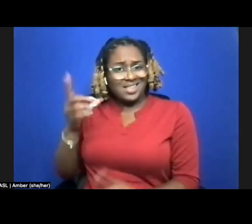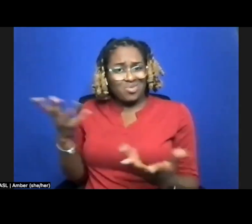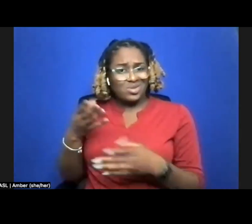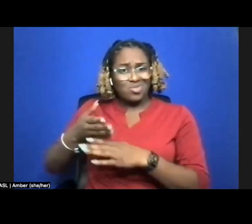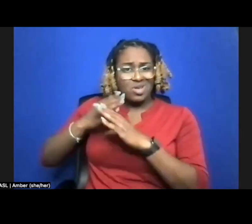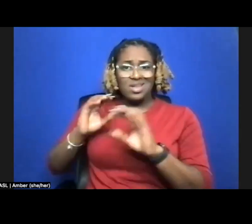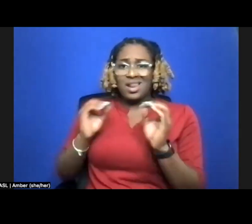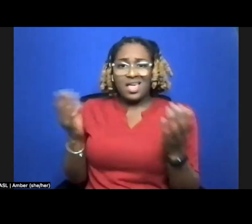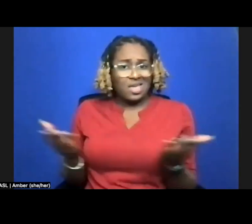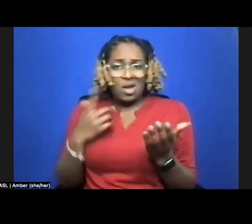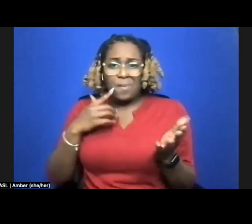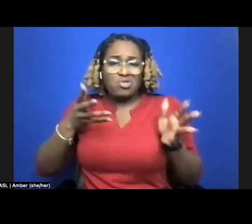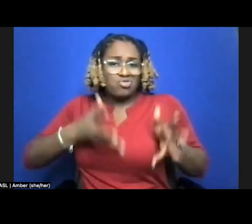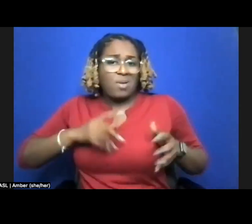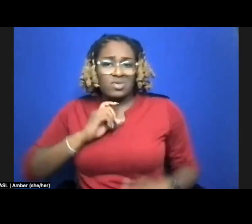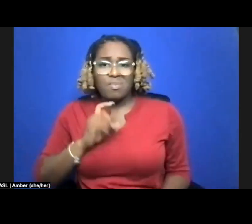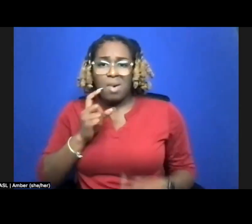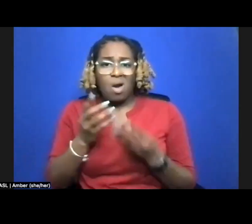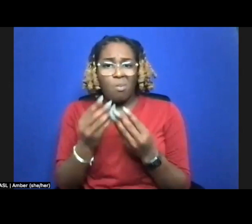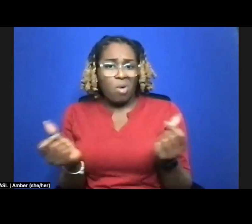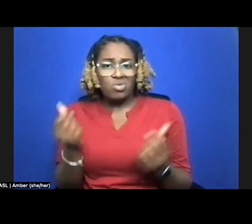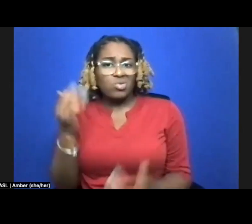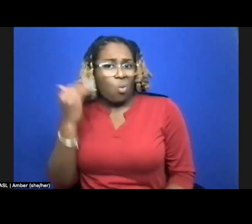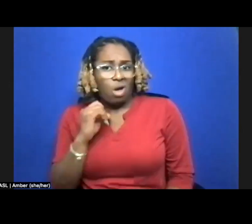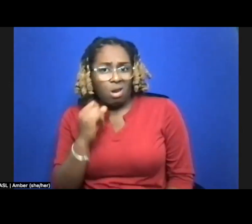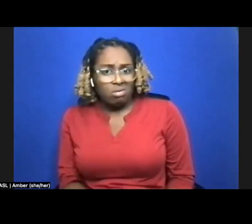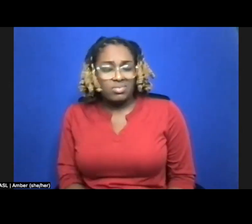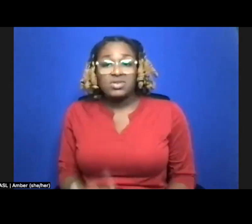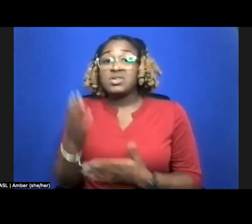scraps of metal. melt it all down why dontcha. some homes are worth less than their copper